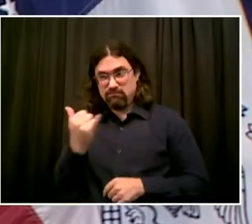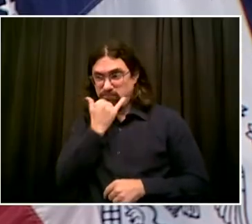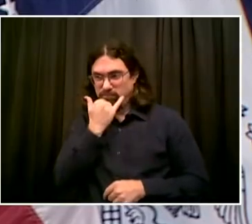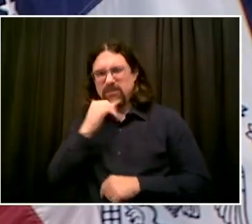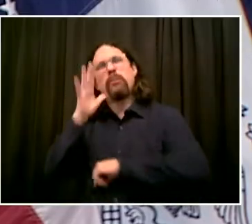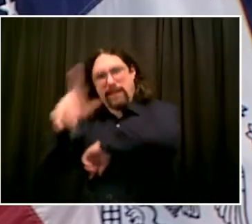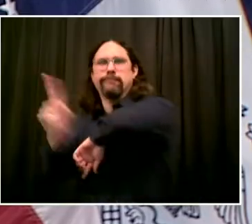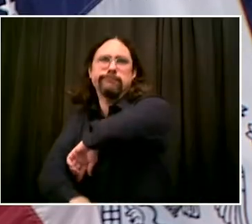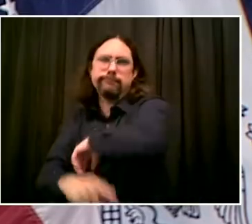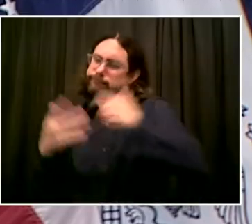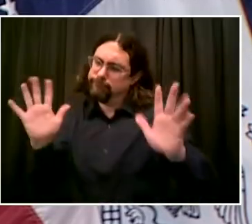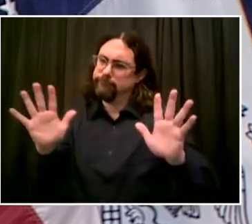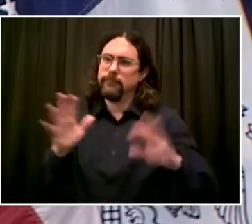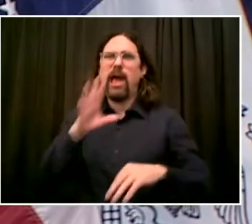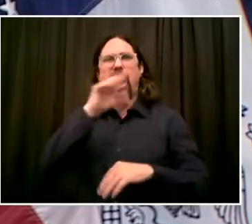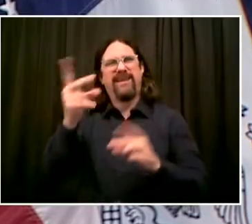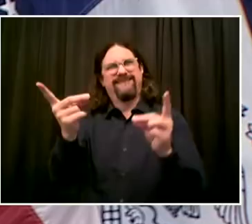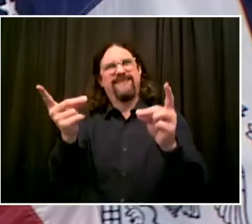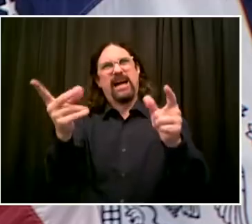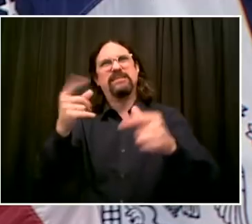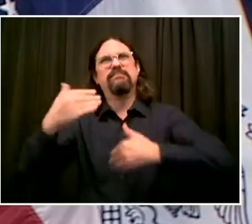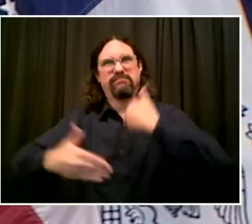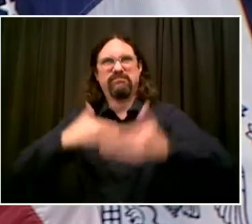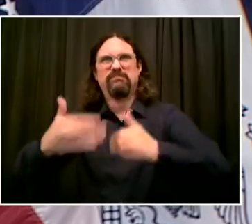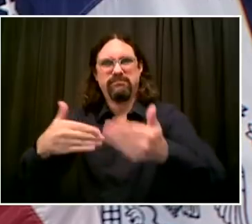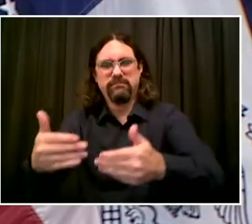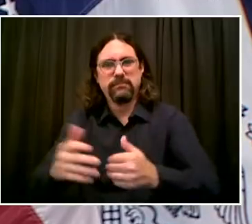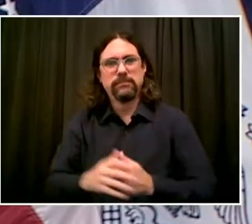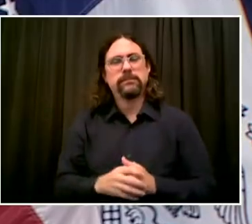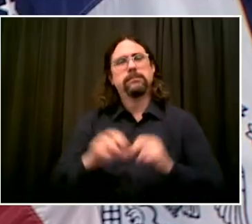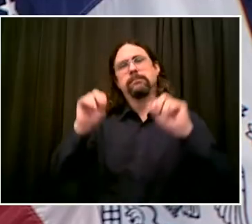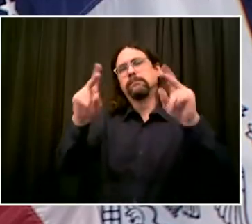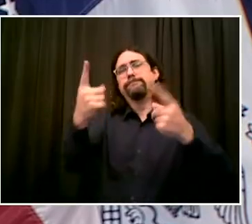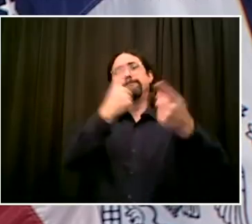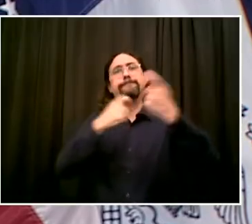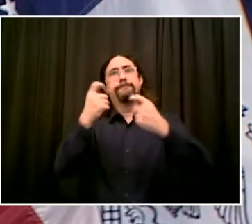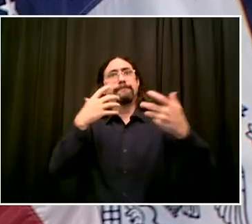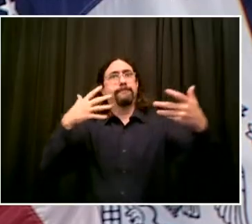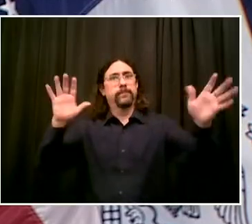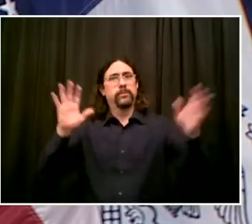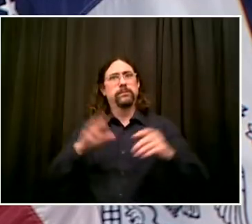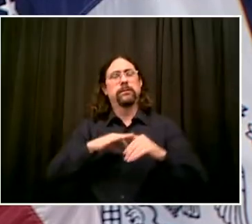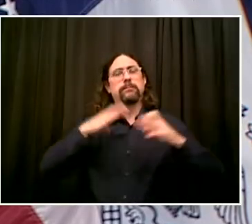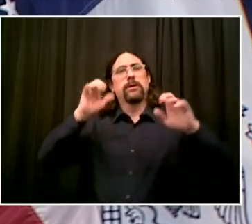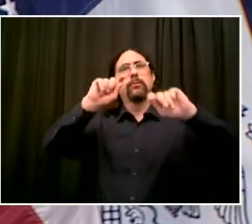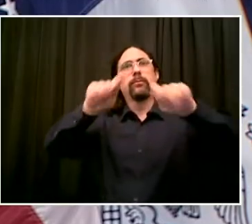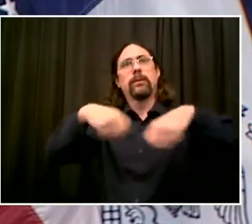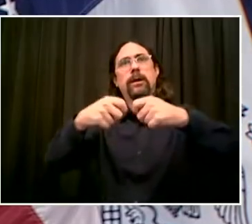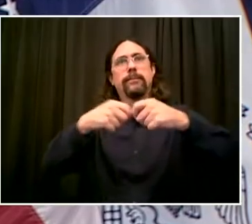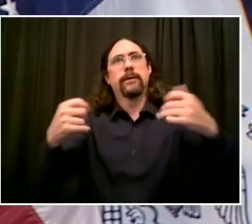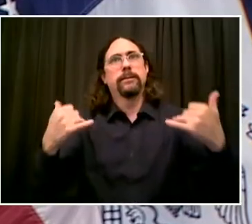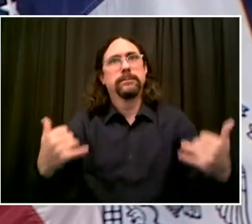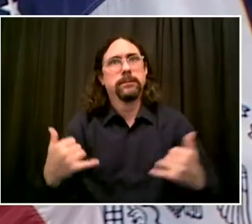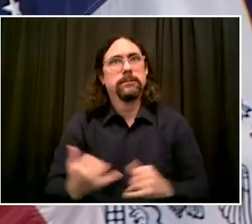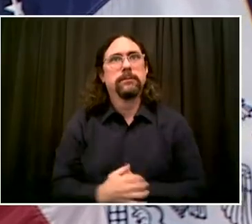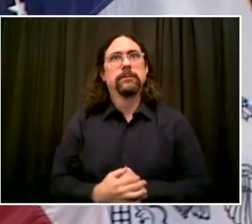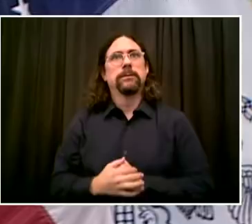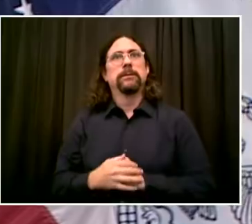FASTER THAN I'VE SEEN ANY OTHER POLICE COMMISSIONER DO IT, HE WILL KEEP INCREASING AND IMPROVING THE SPEED OF THE PROCESS. OKAY. AS WE CONCLUDE, LOOK.